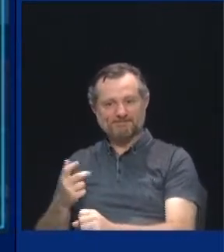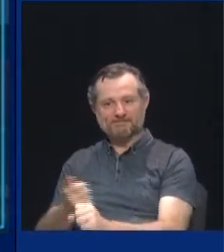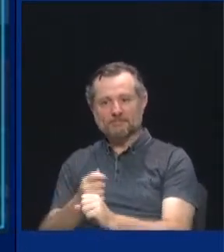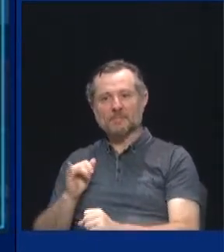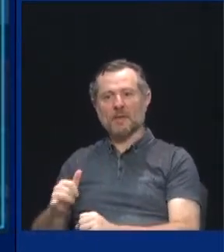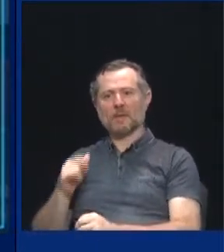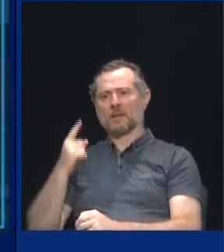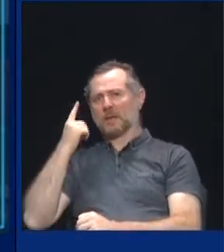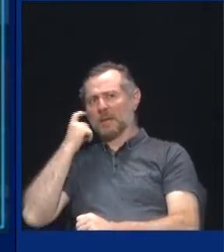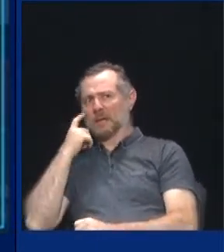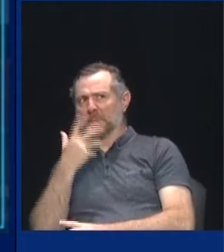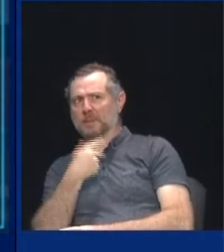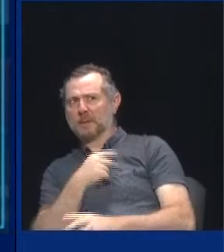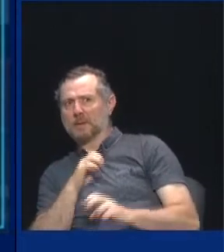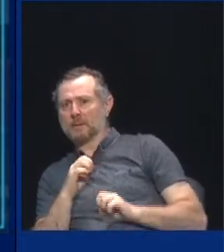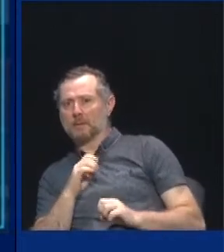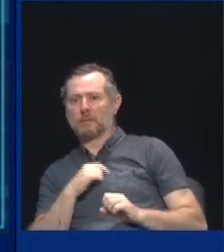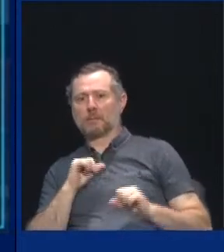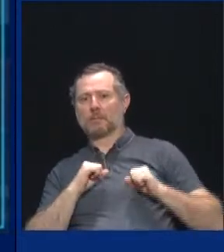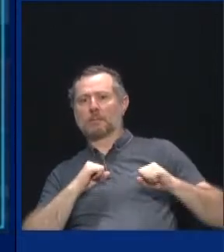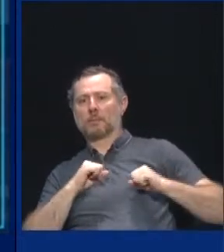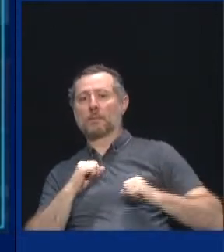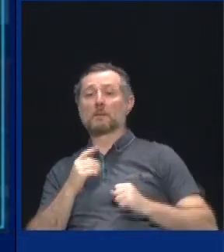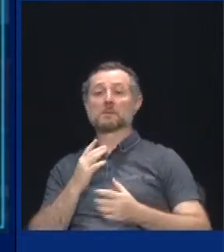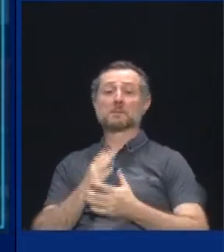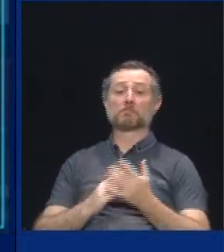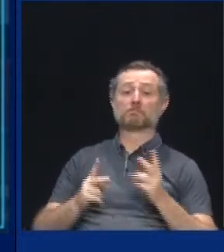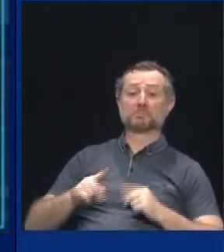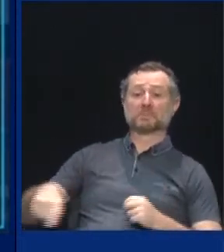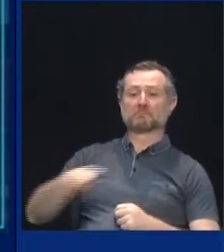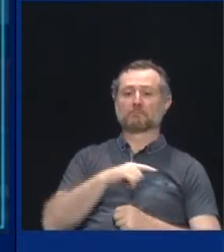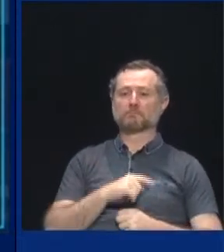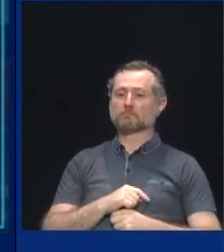IT IS TRUE.